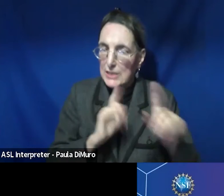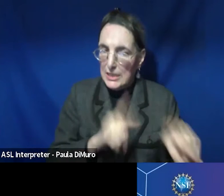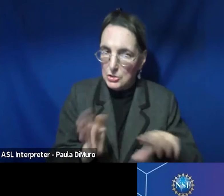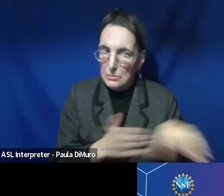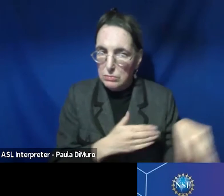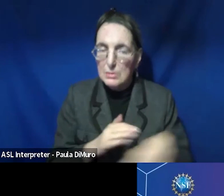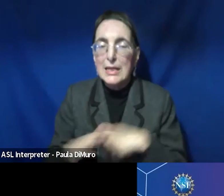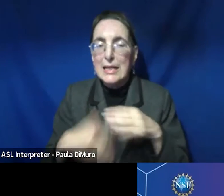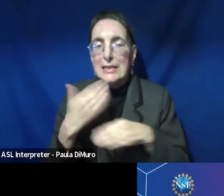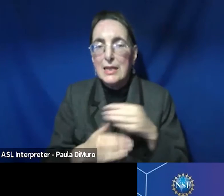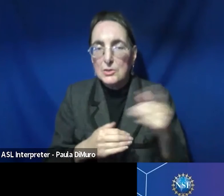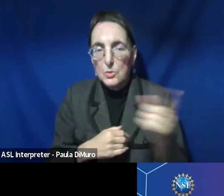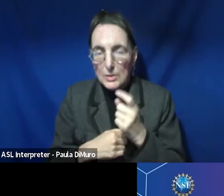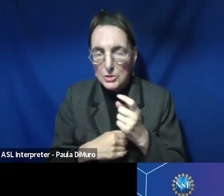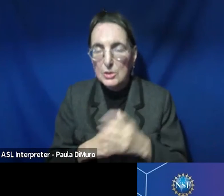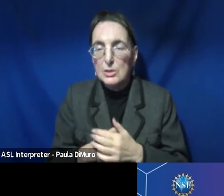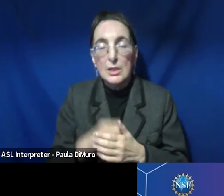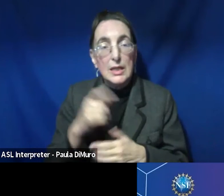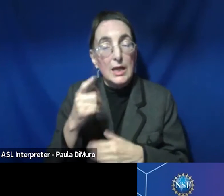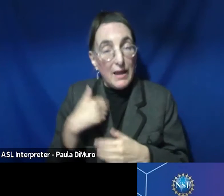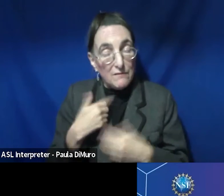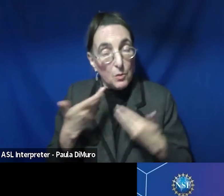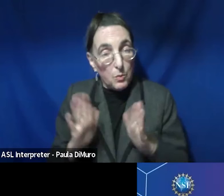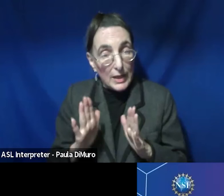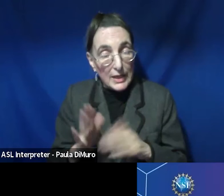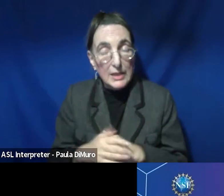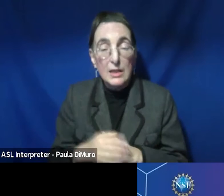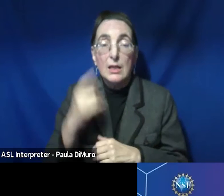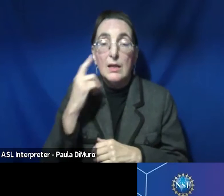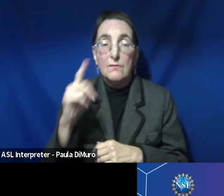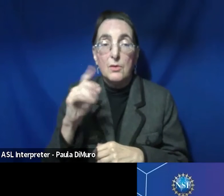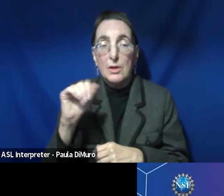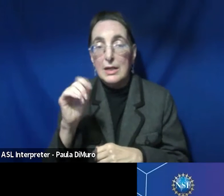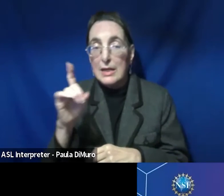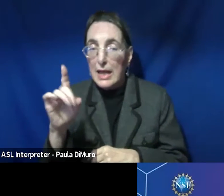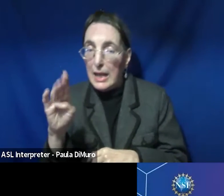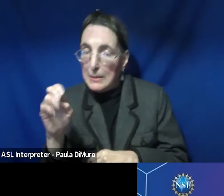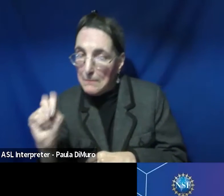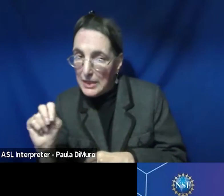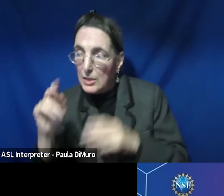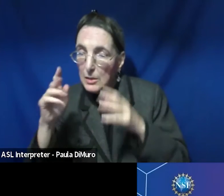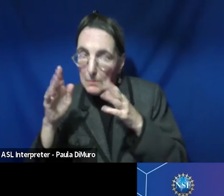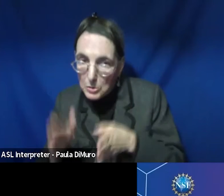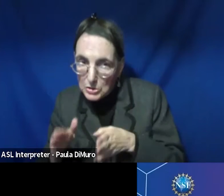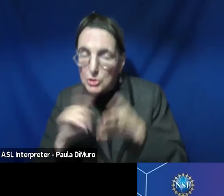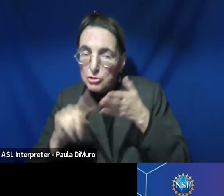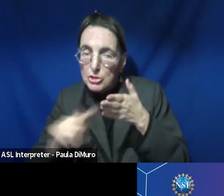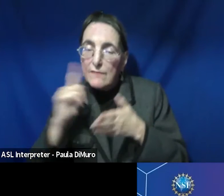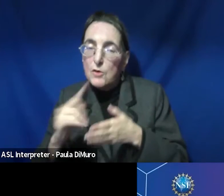Next one is, is there a way for an admin person to check for errors in Research.gov?